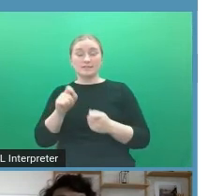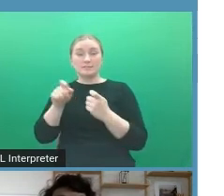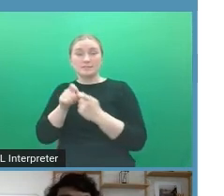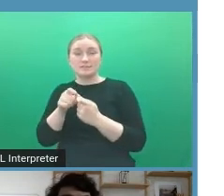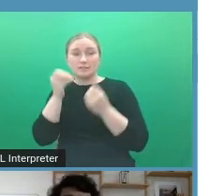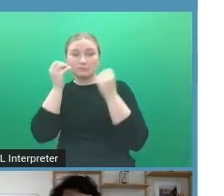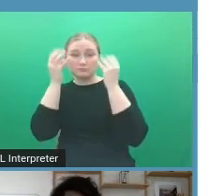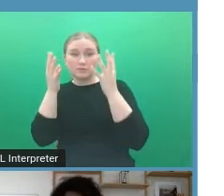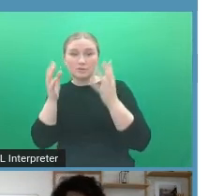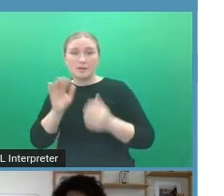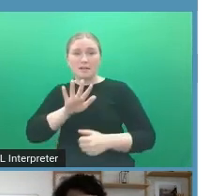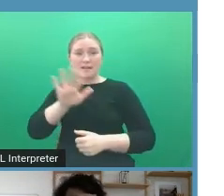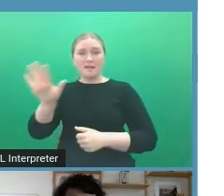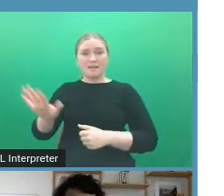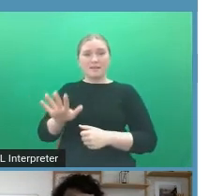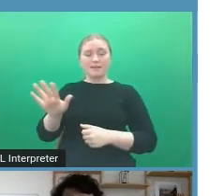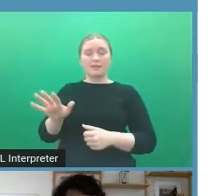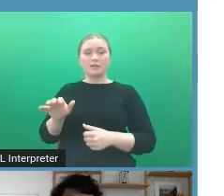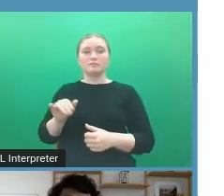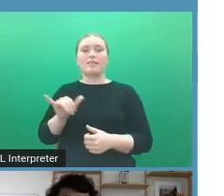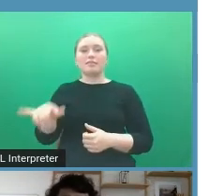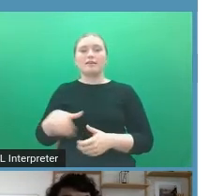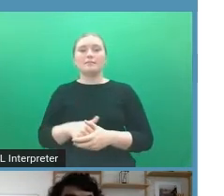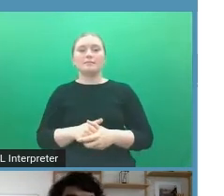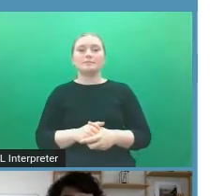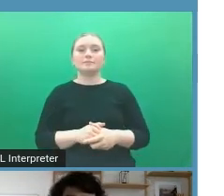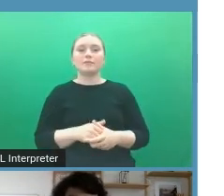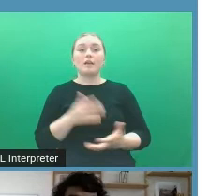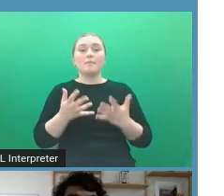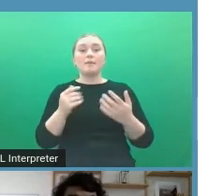So you have all these different kinds of systems maybe you have one program that does it all and